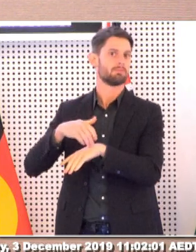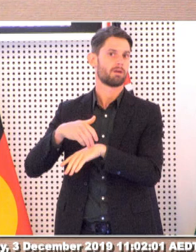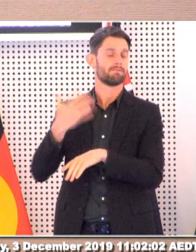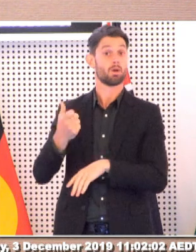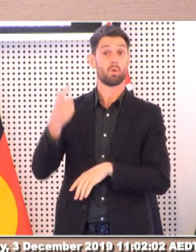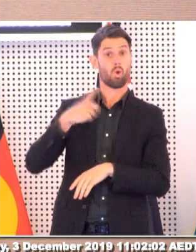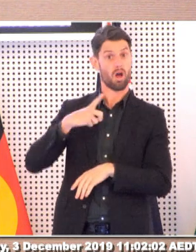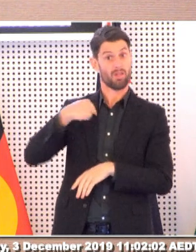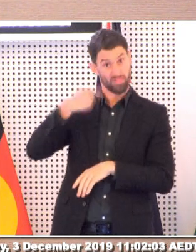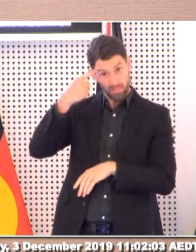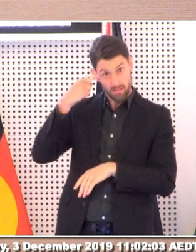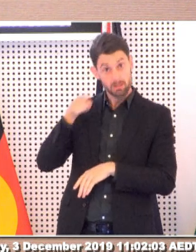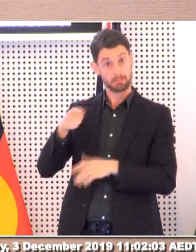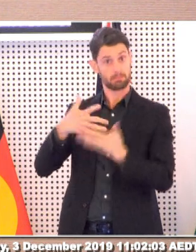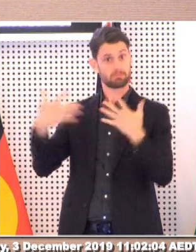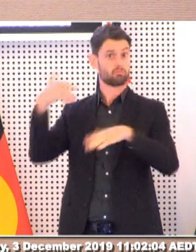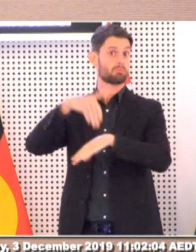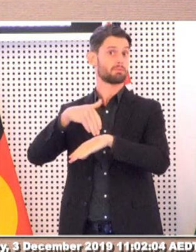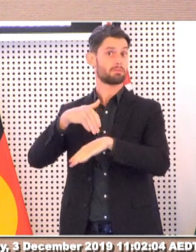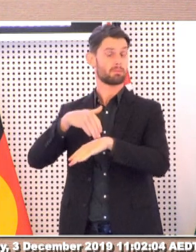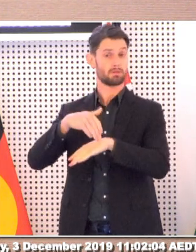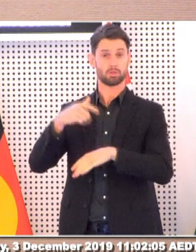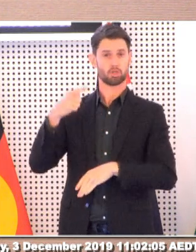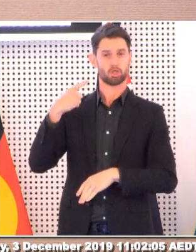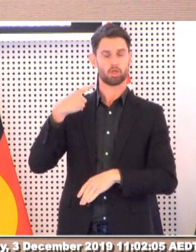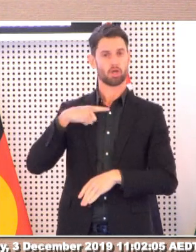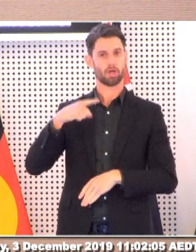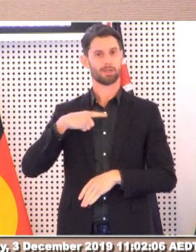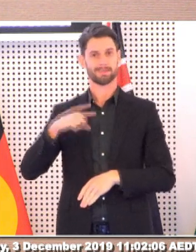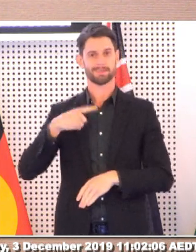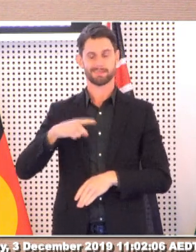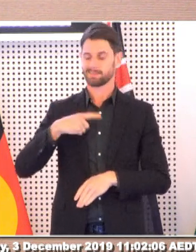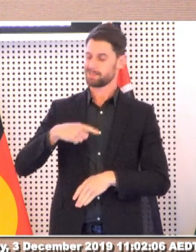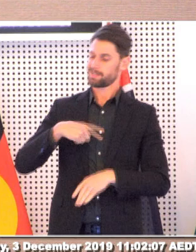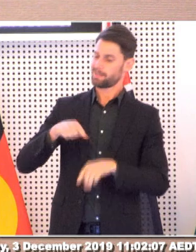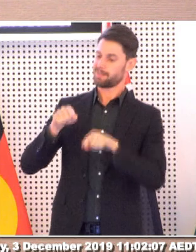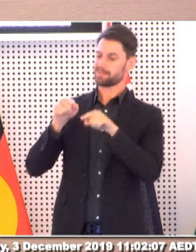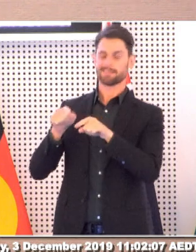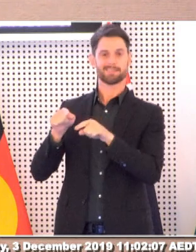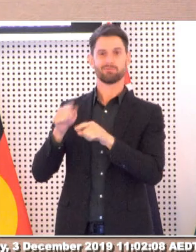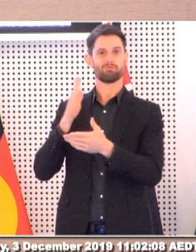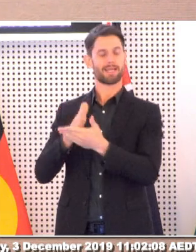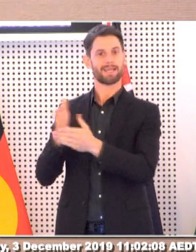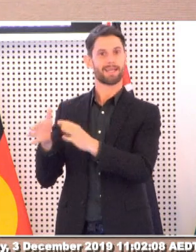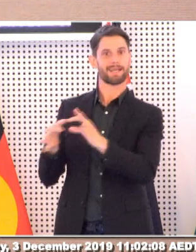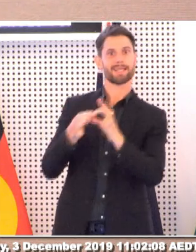that they, I guess, sit on this broader continuum of control and containment, and